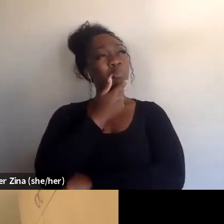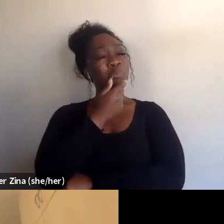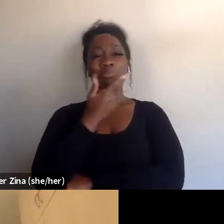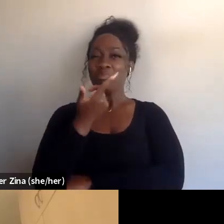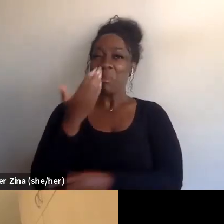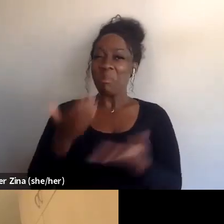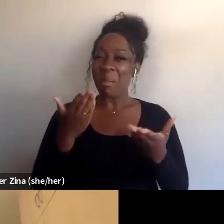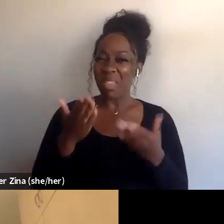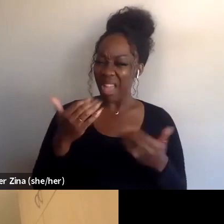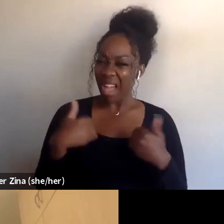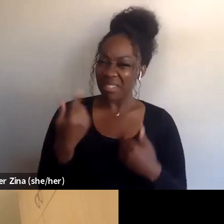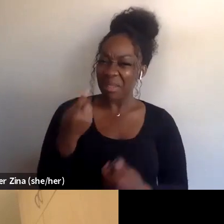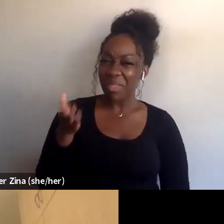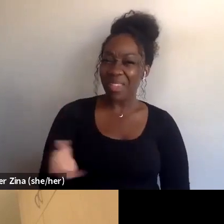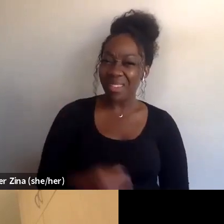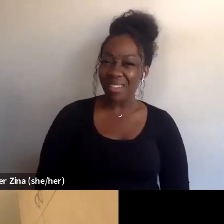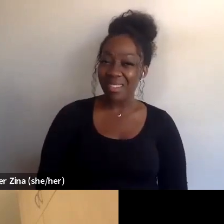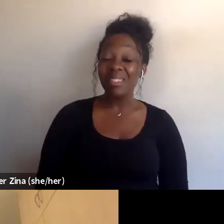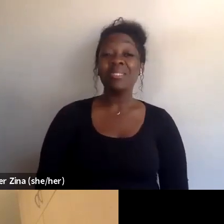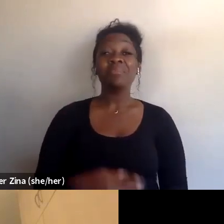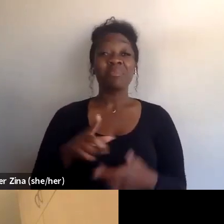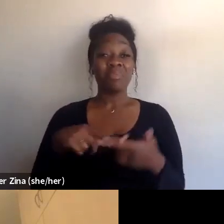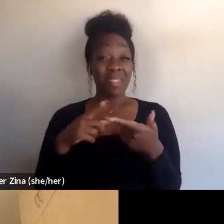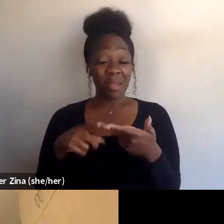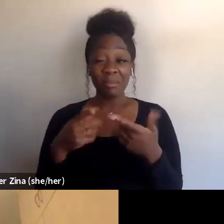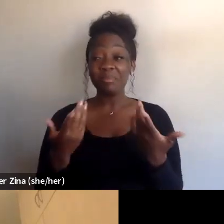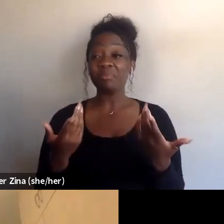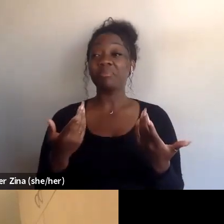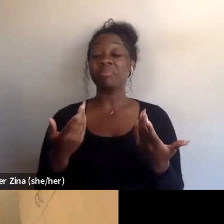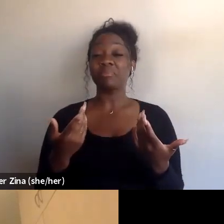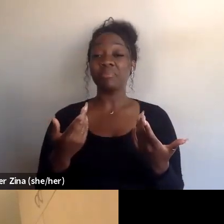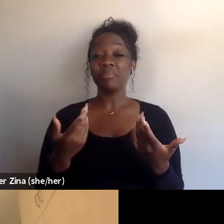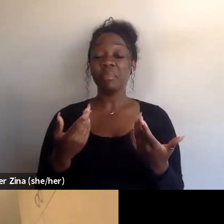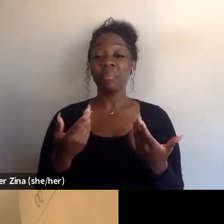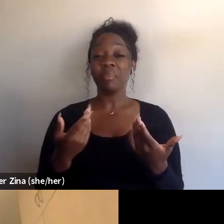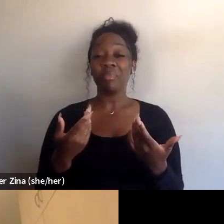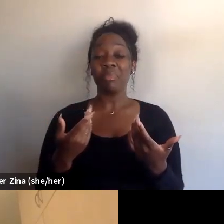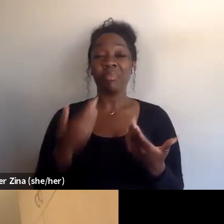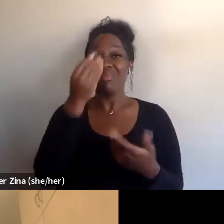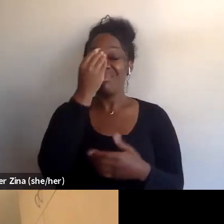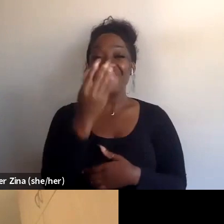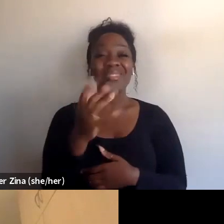And from there I think like I am saying because there weren't a lot of female directors